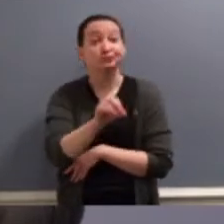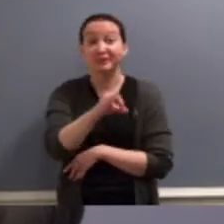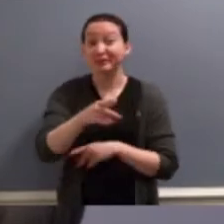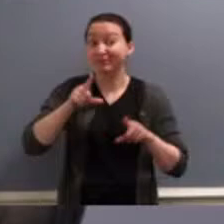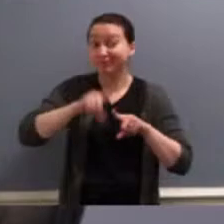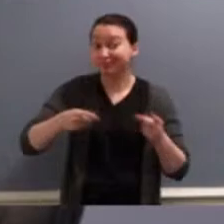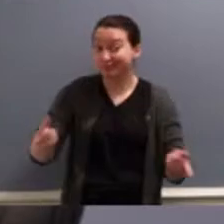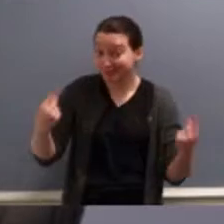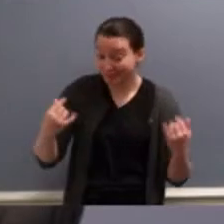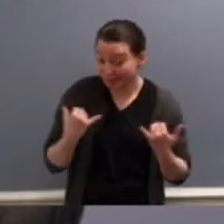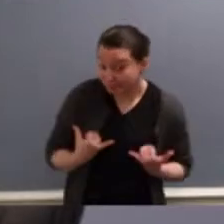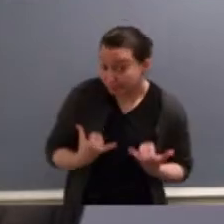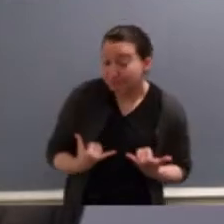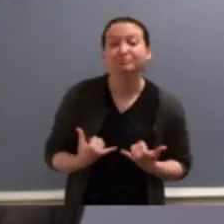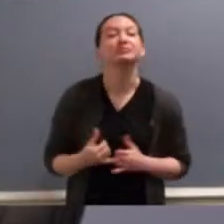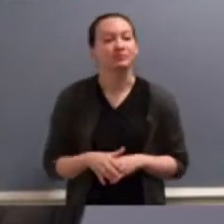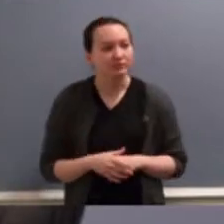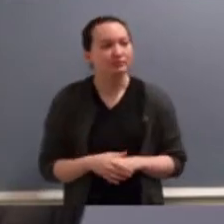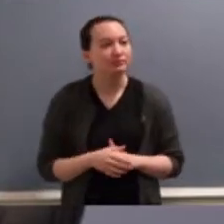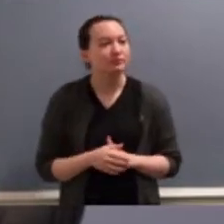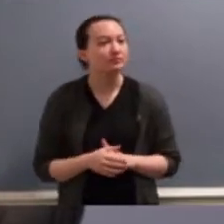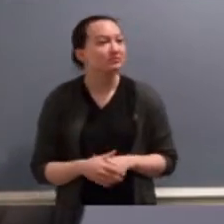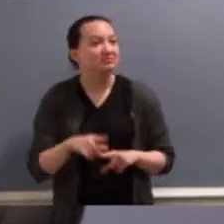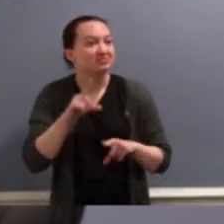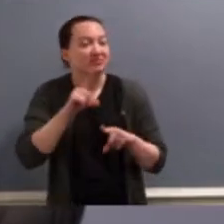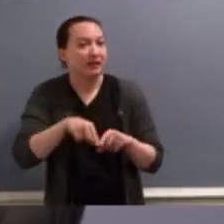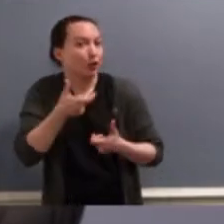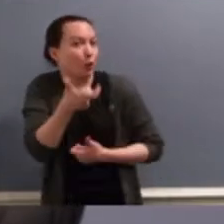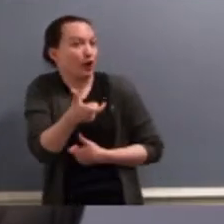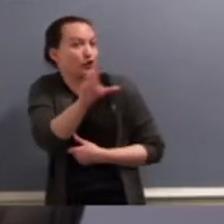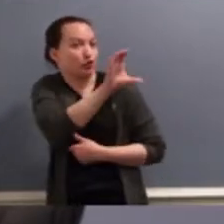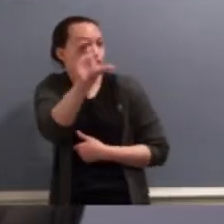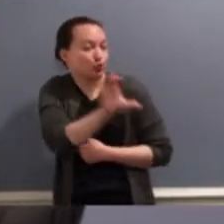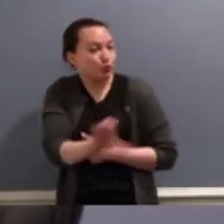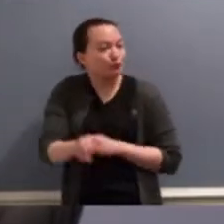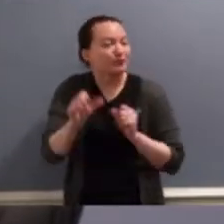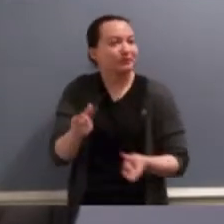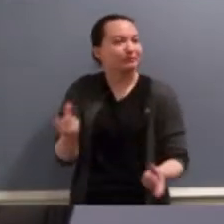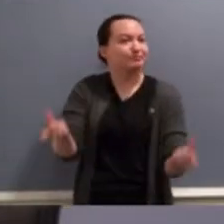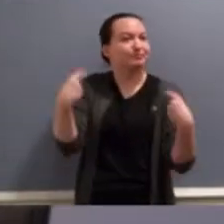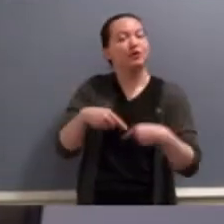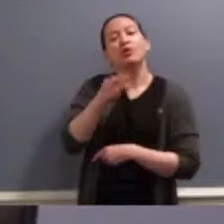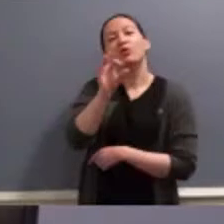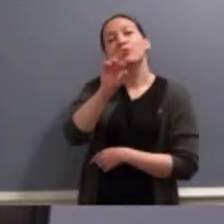to make it here and you're not able to watch it tonight you certainly can come to forest park